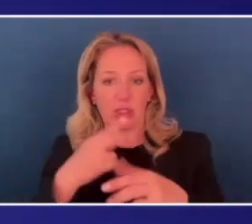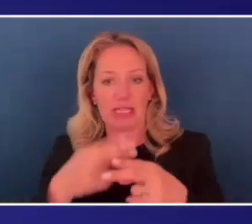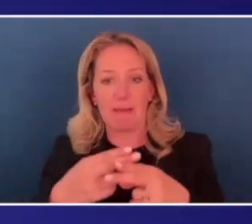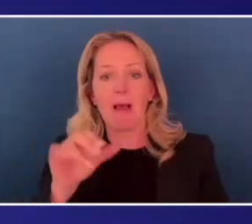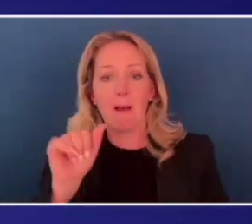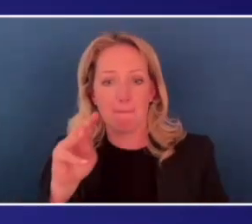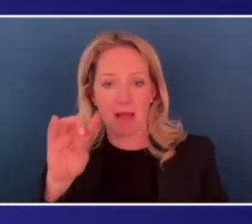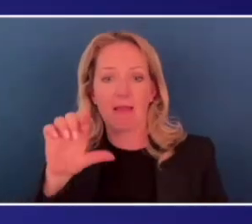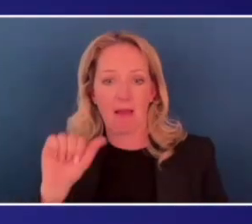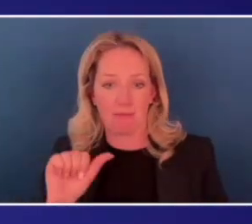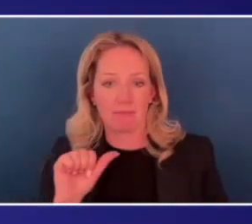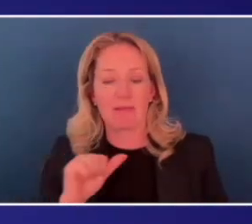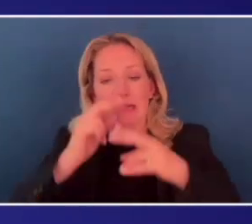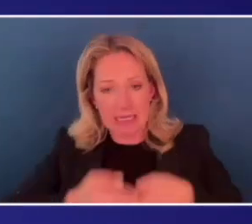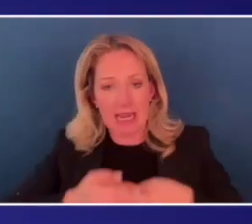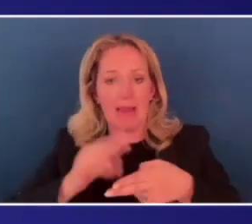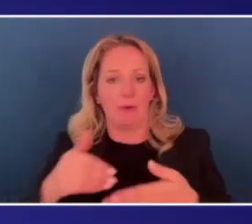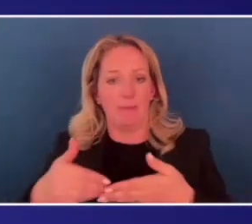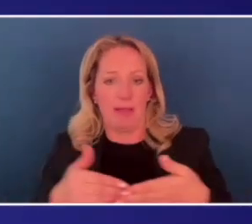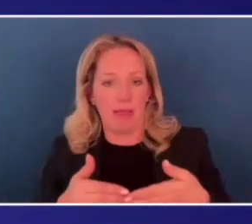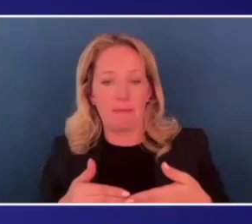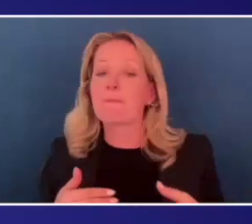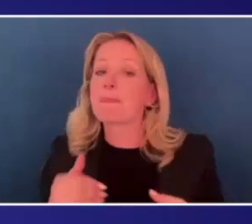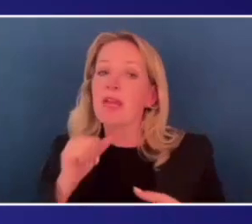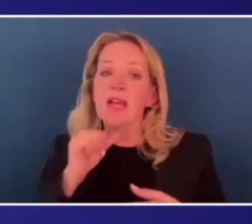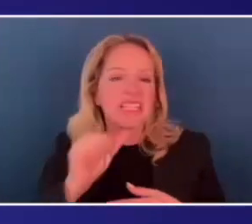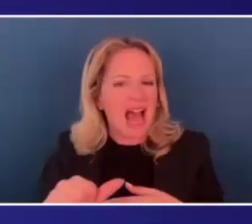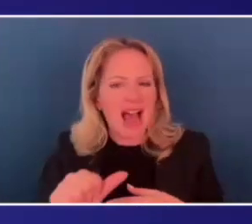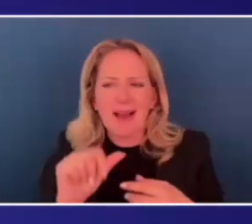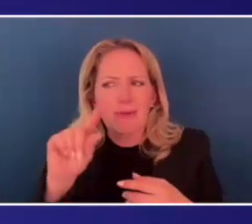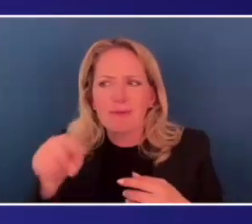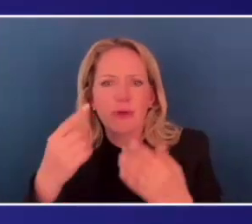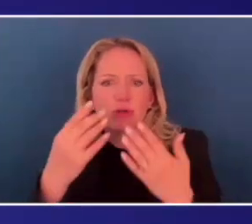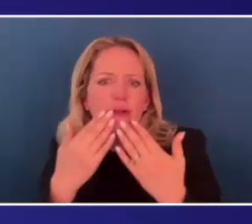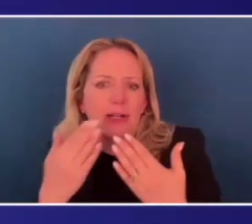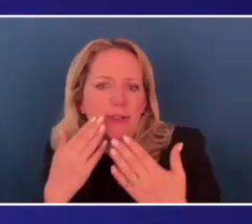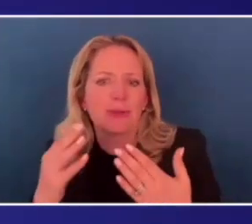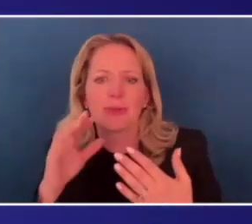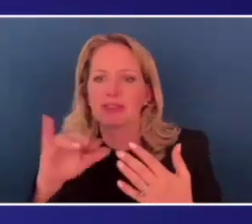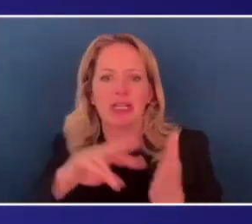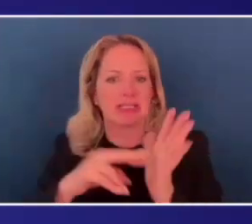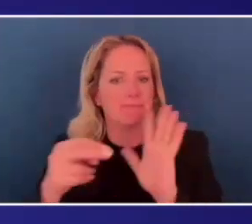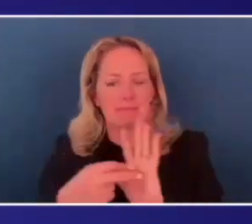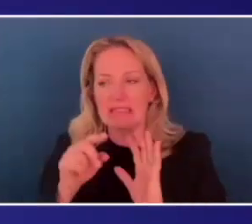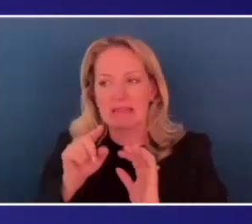And this wasn't gratitude. It simply revealed how little kindness she had experienced in her life.